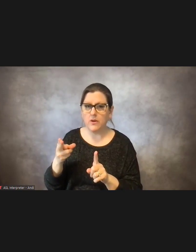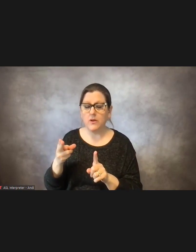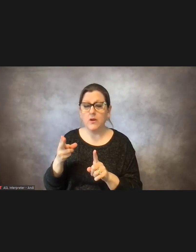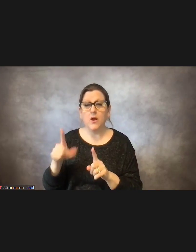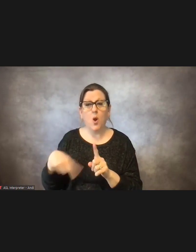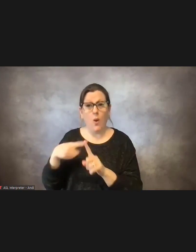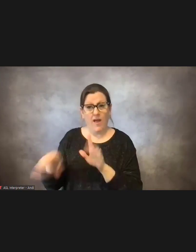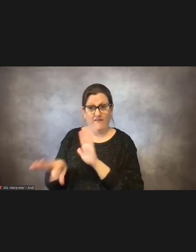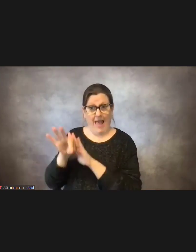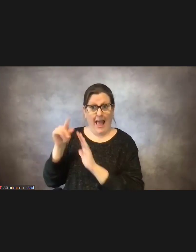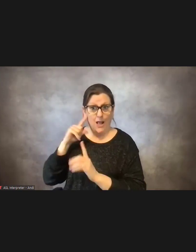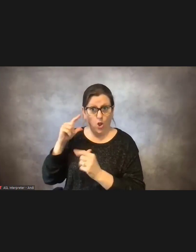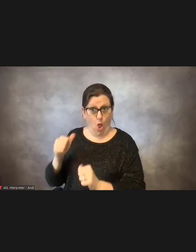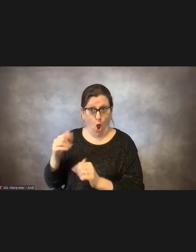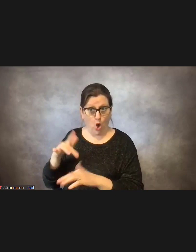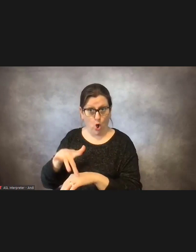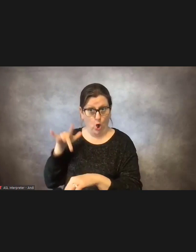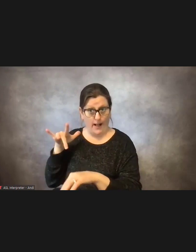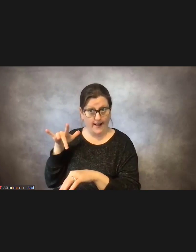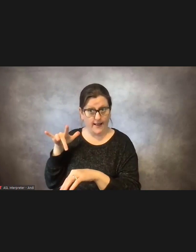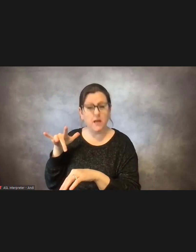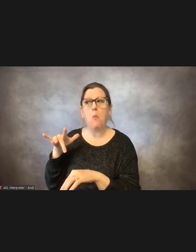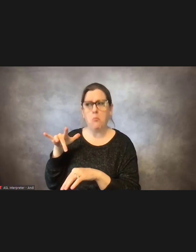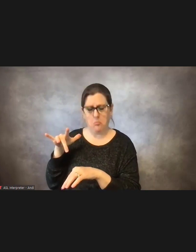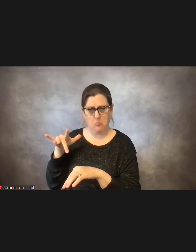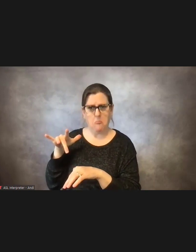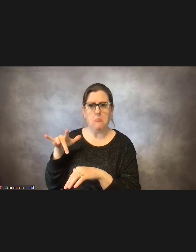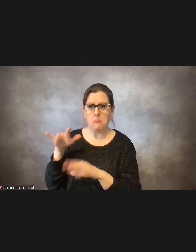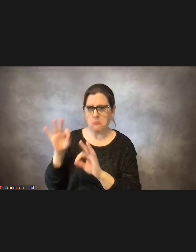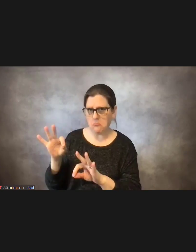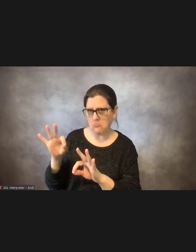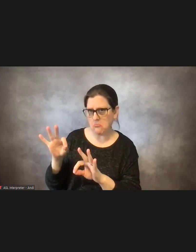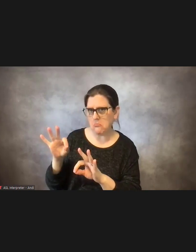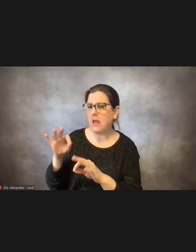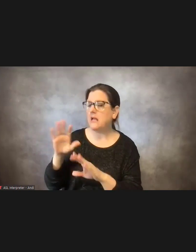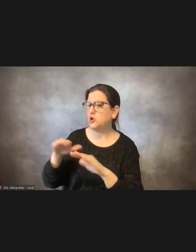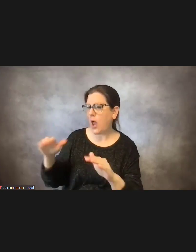When hearing loss is identified early, we can make sure a child has